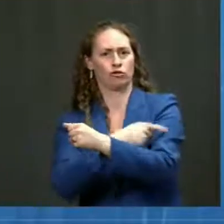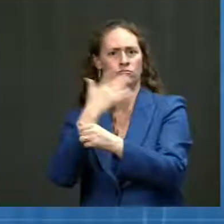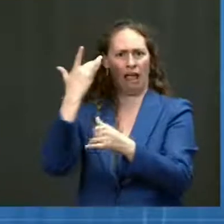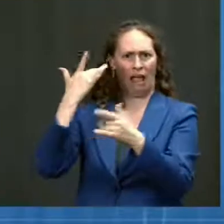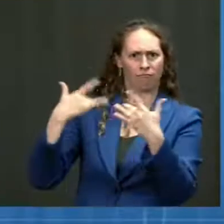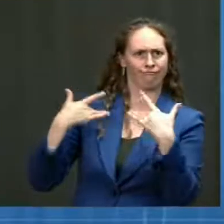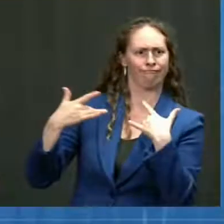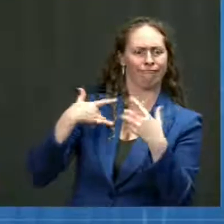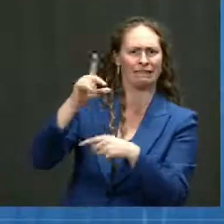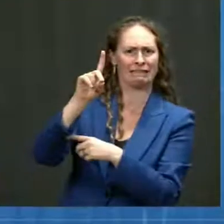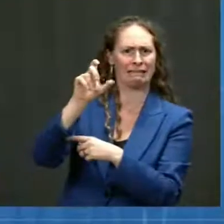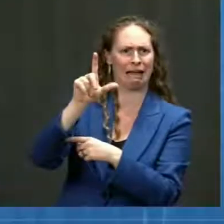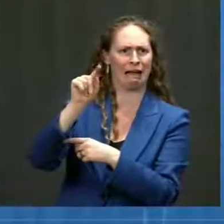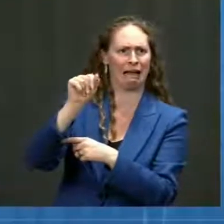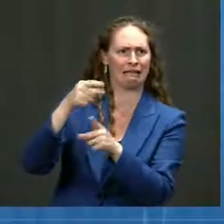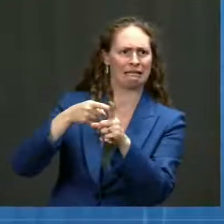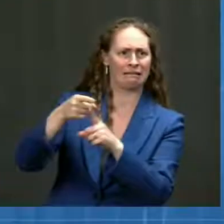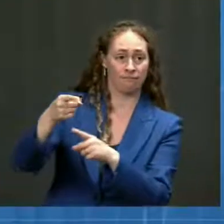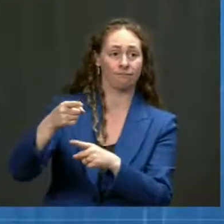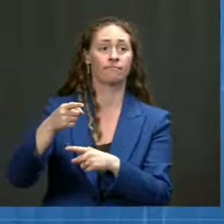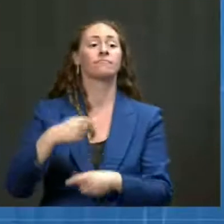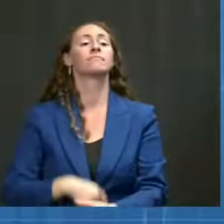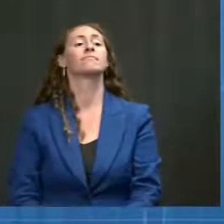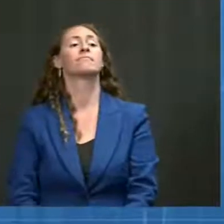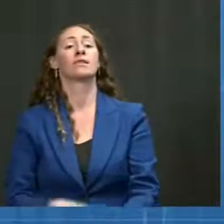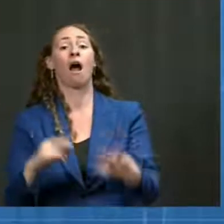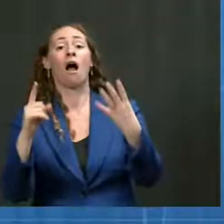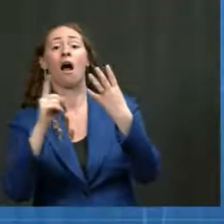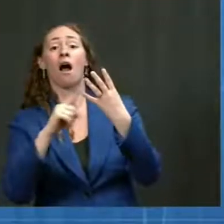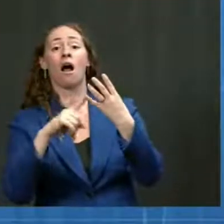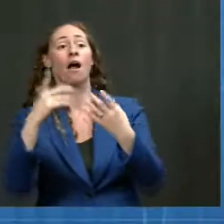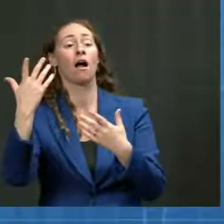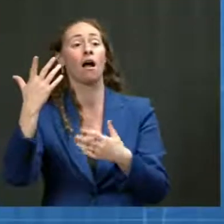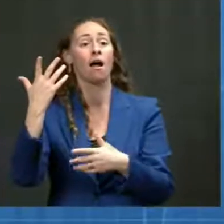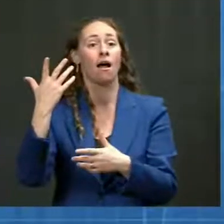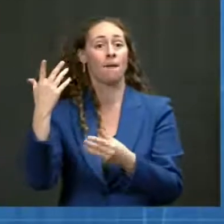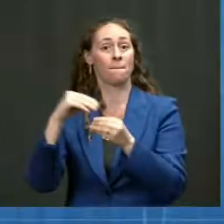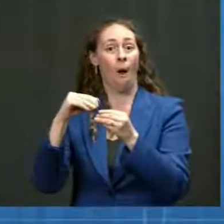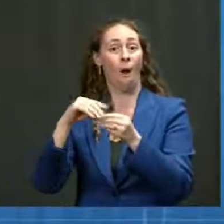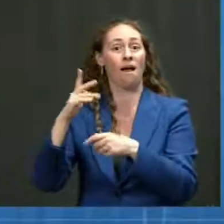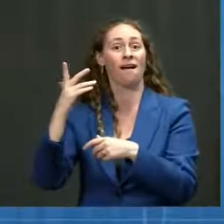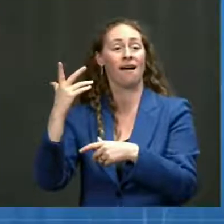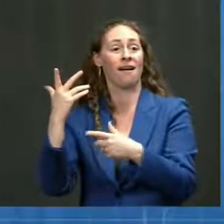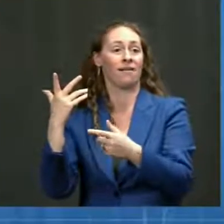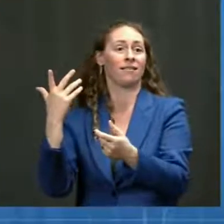DELTA VARIANT, AND FINALLY, A